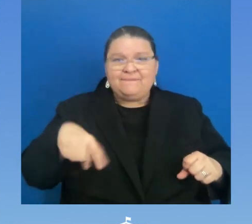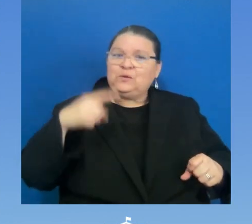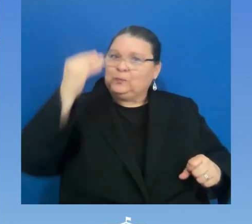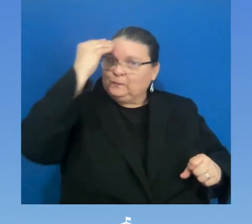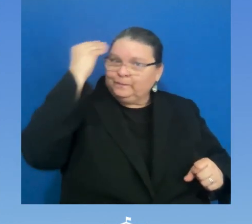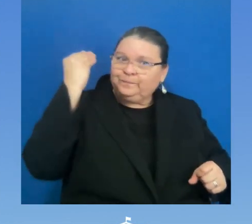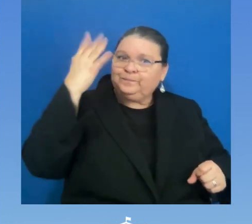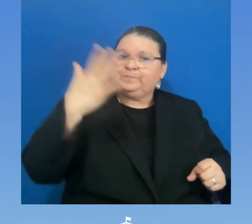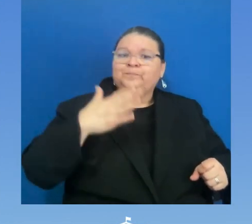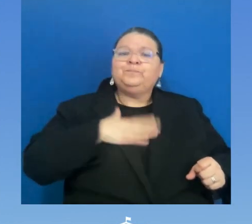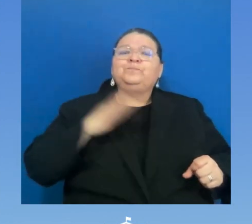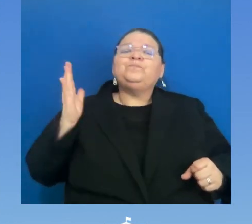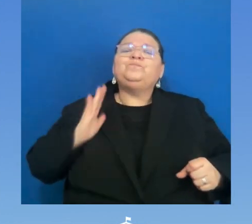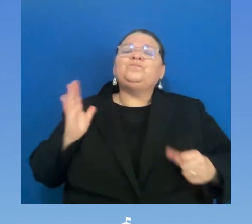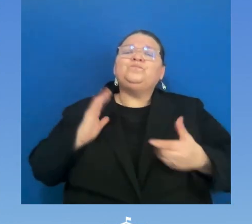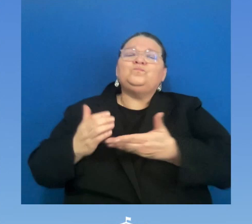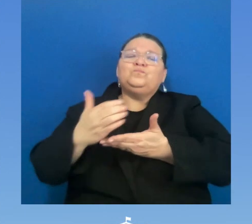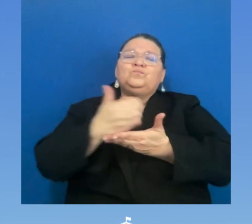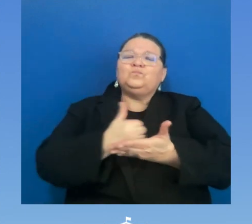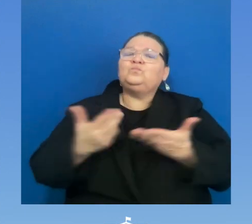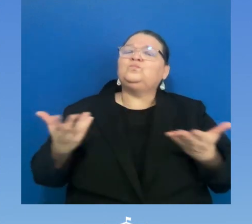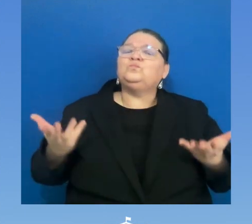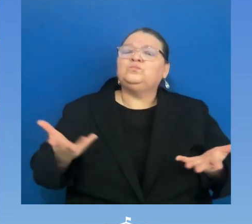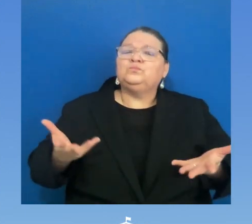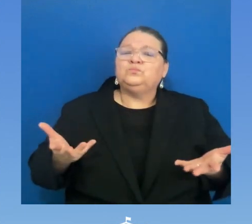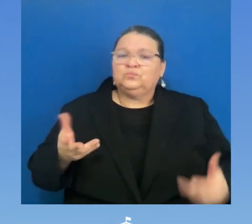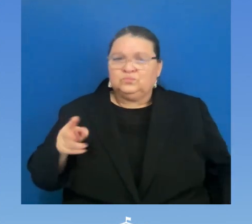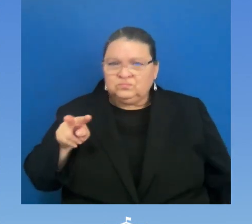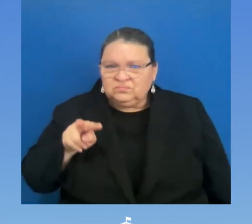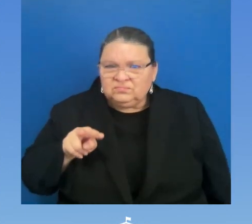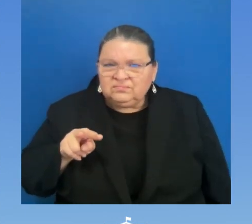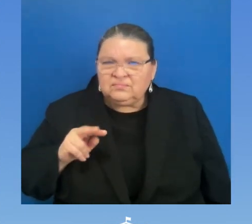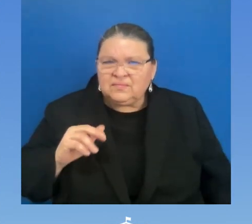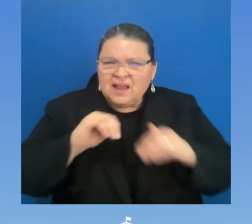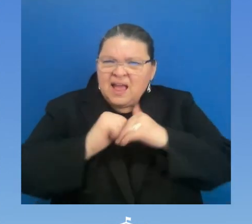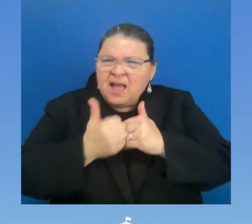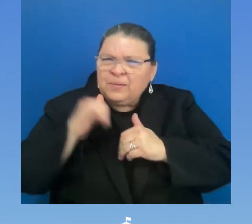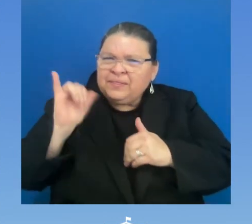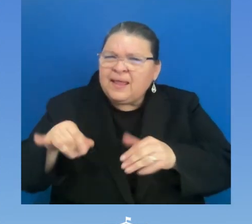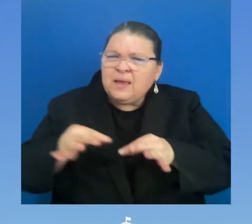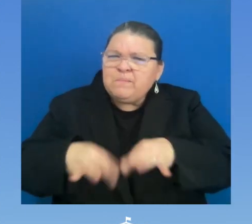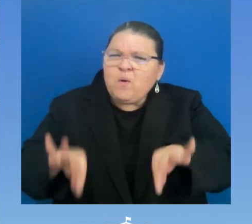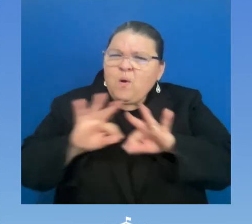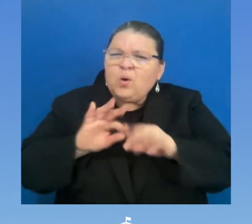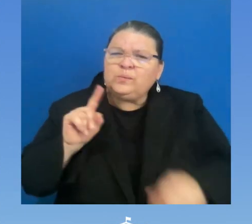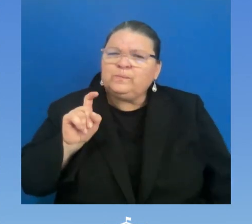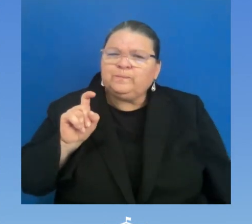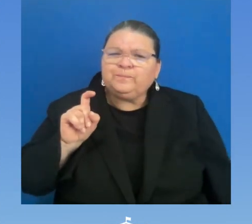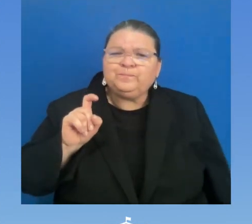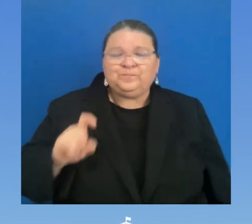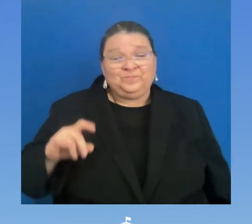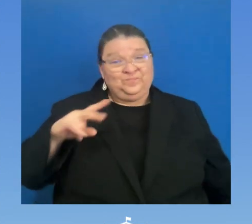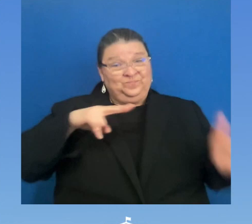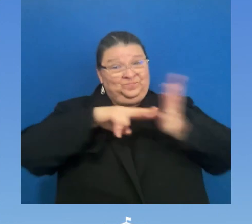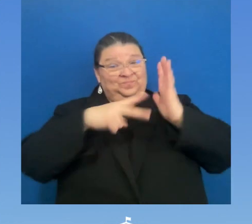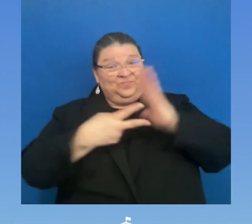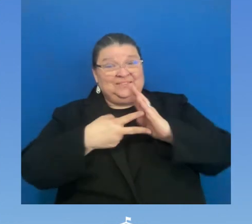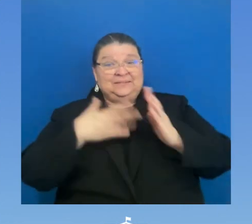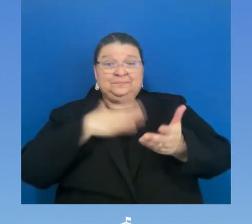Well, in effect, it's allowing how much an employee was been paid in the past to impact how much they will be paid in the future.